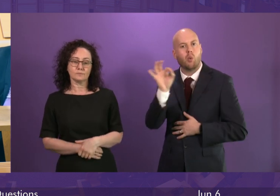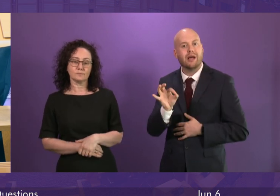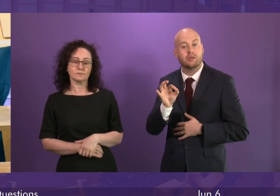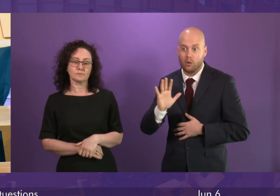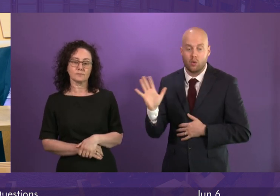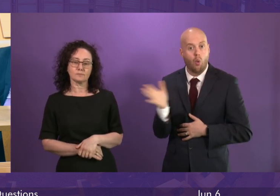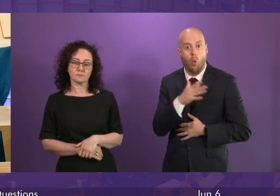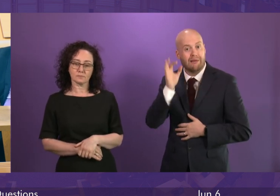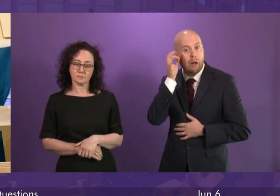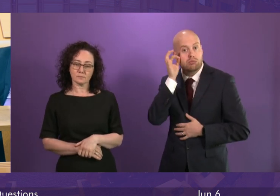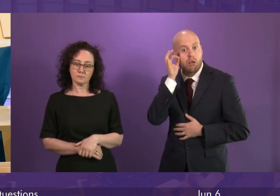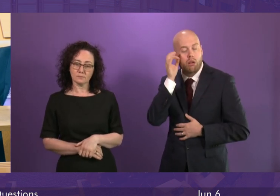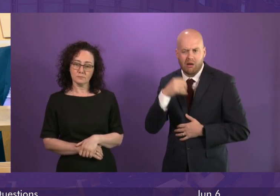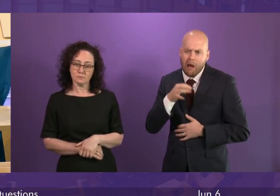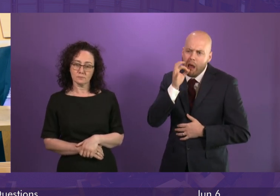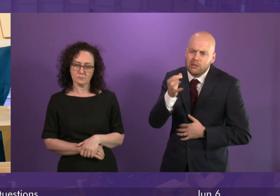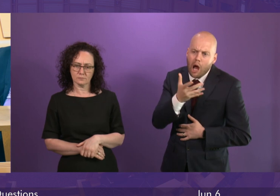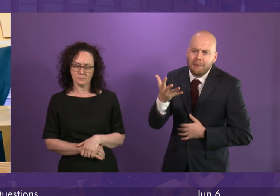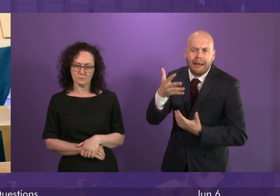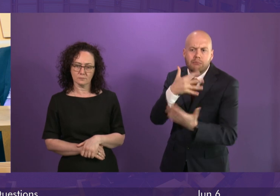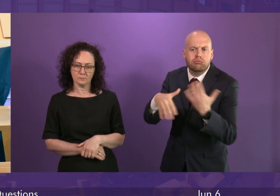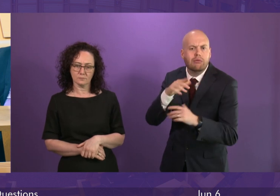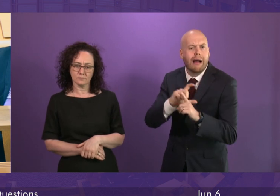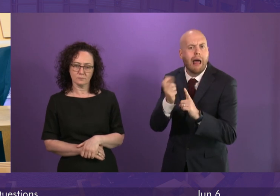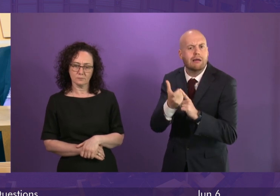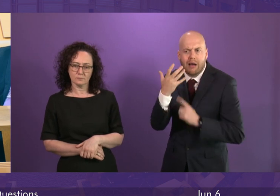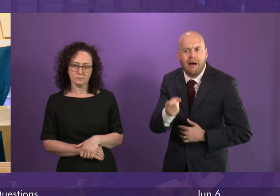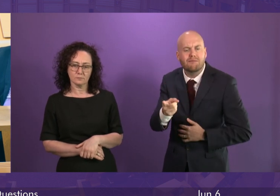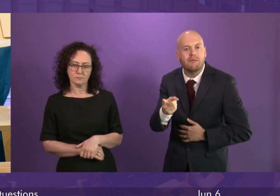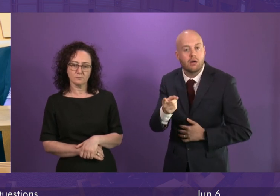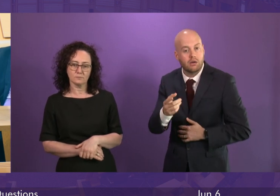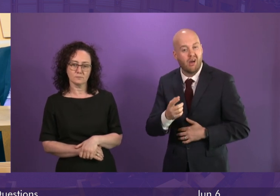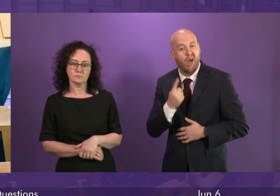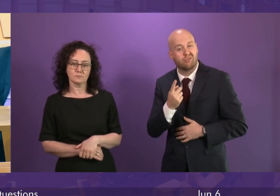their schools. Of the 238 schools that we have got information back on, 112 have classes